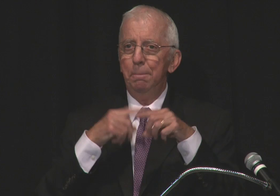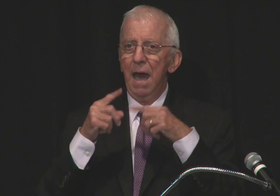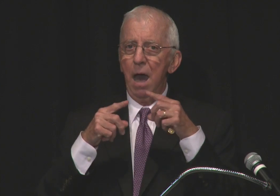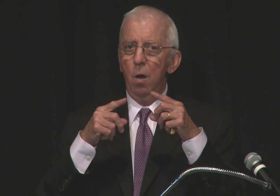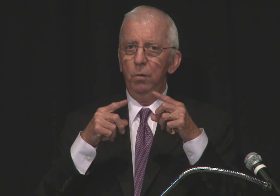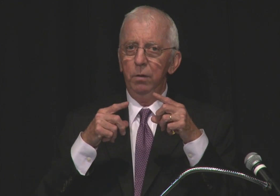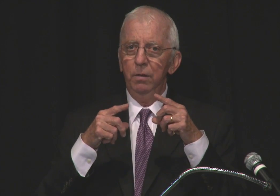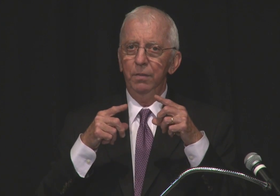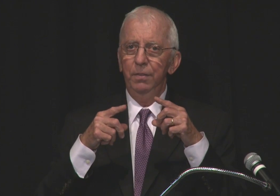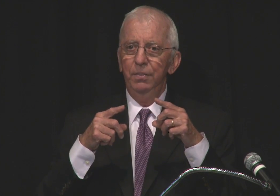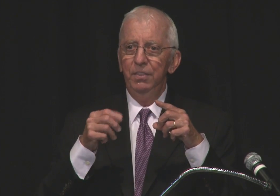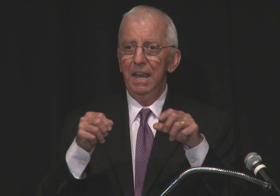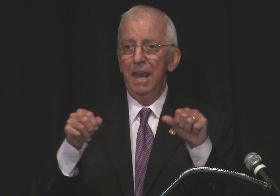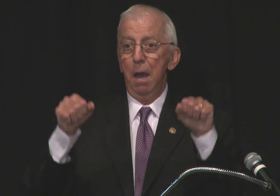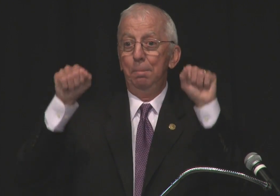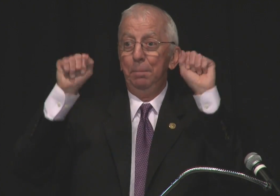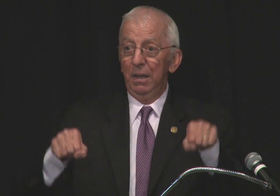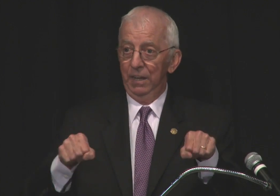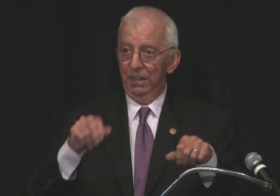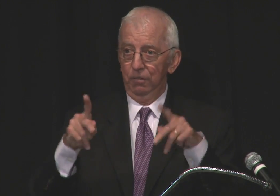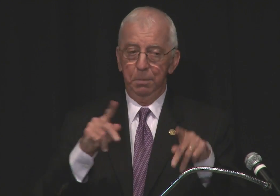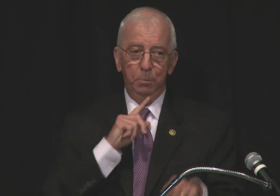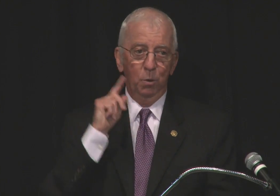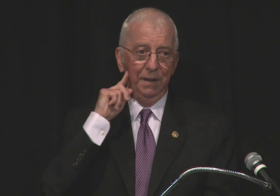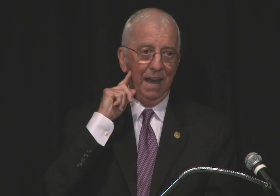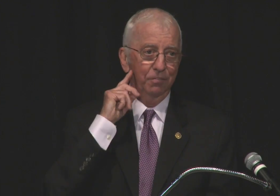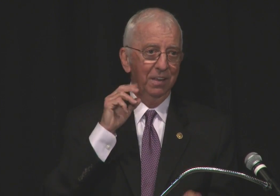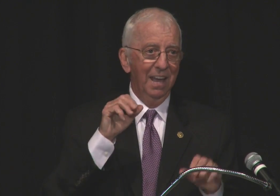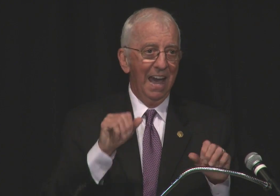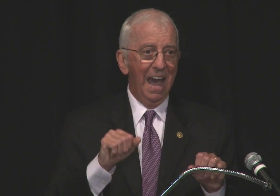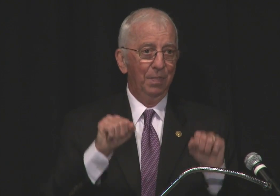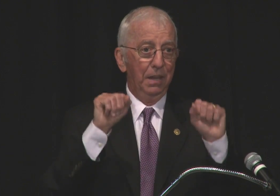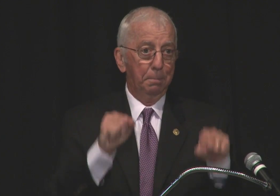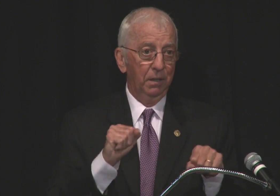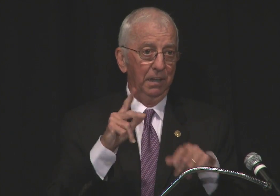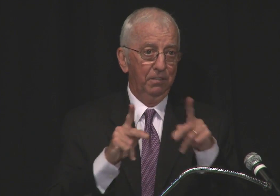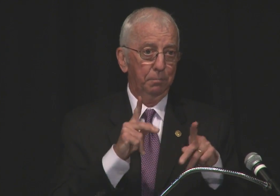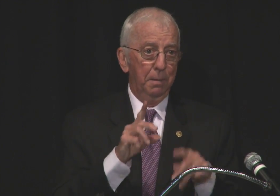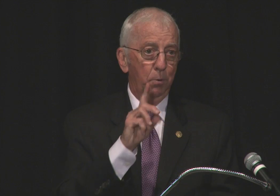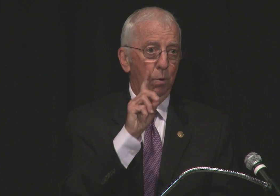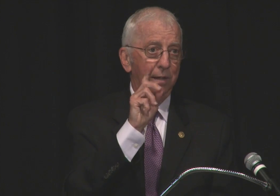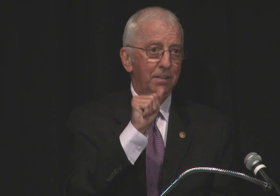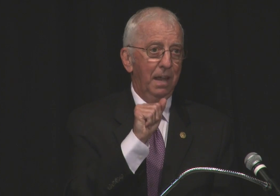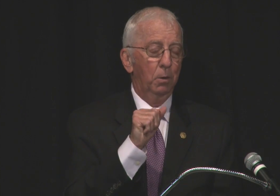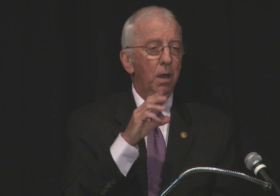about the abilities of people who are deaf, and the abilities of people who are disabled.